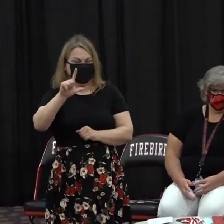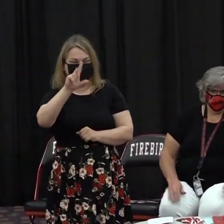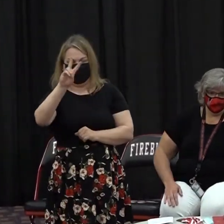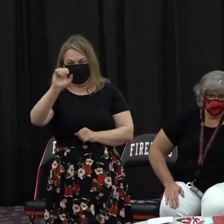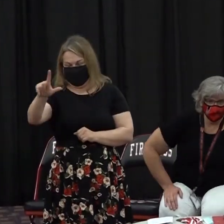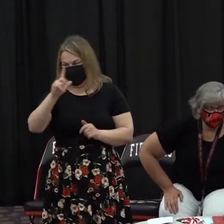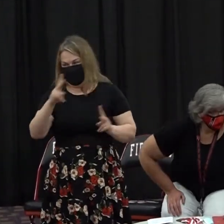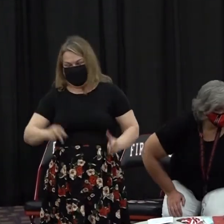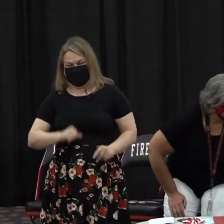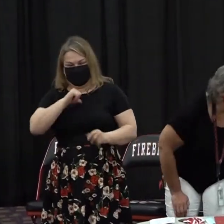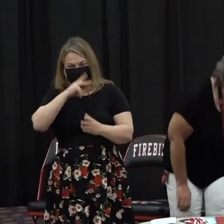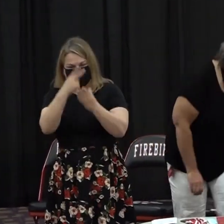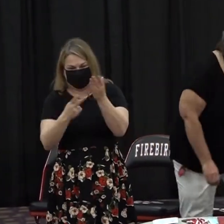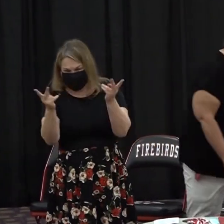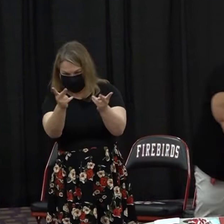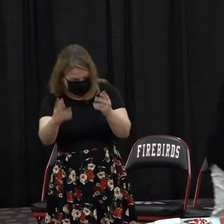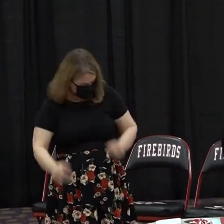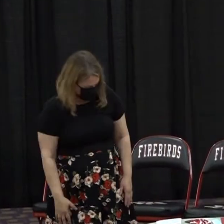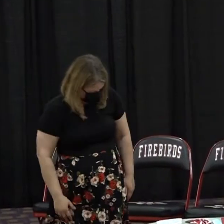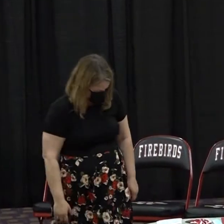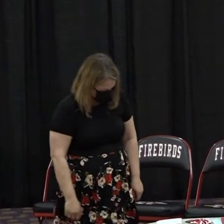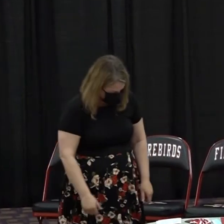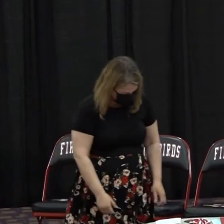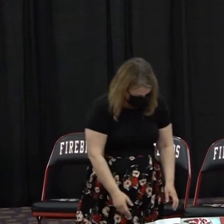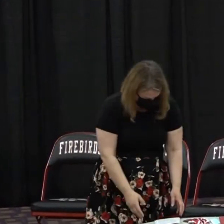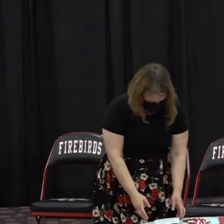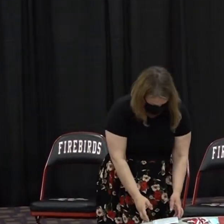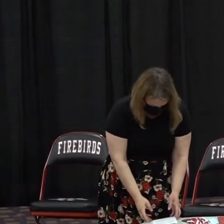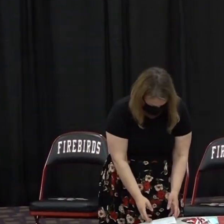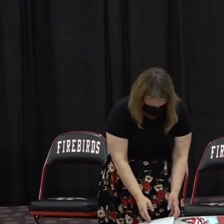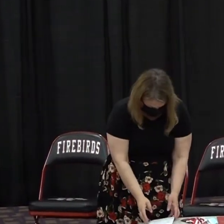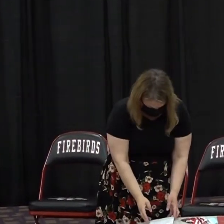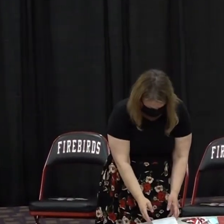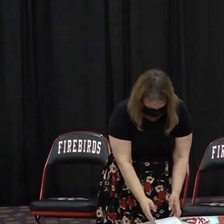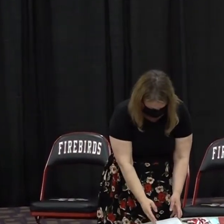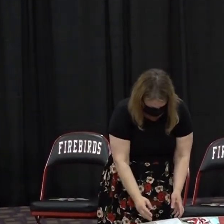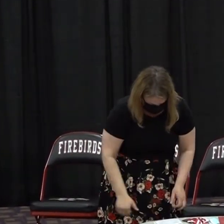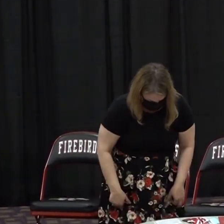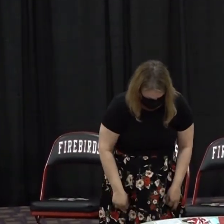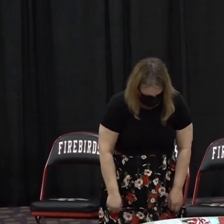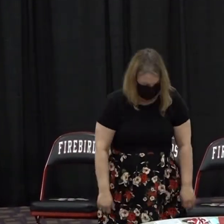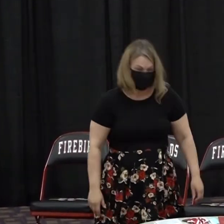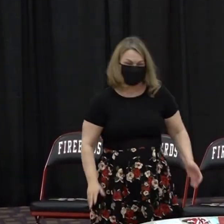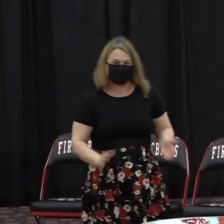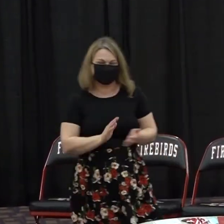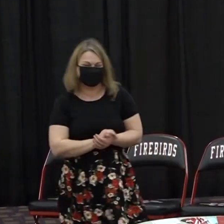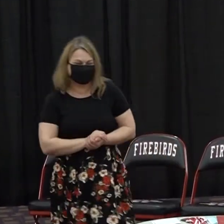Congratulations to both the valedictorian and salutatorian. We're very proud of you guys!